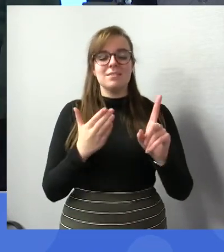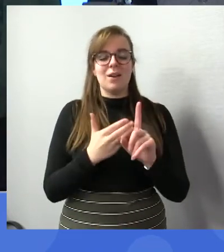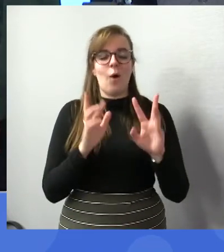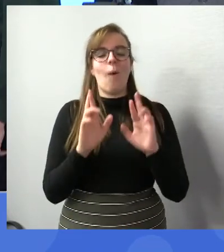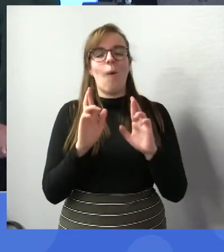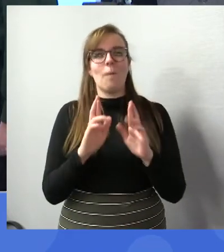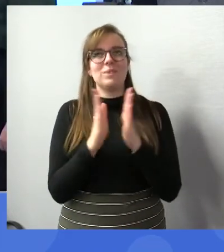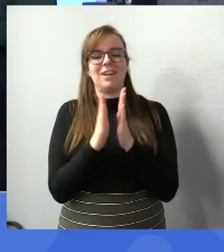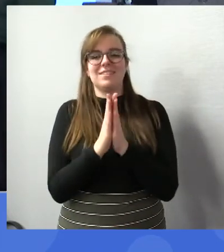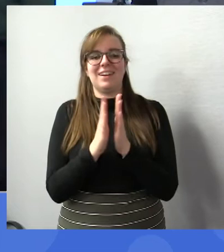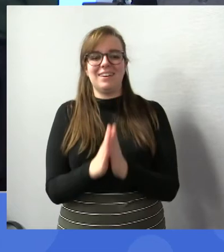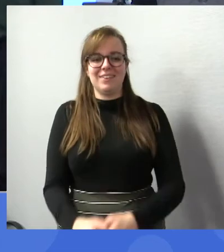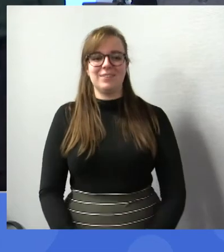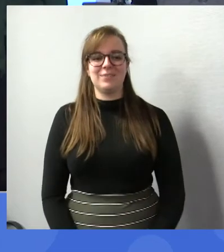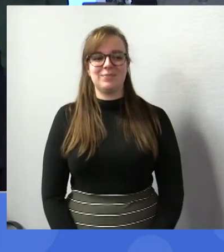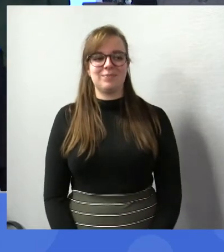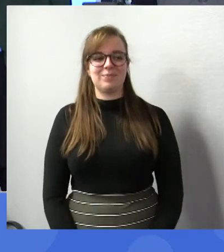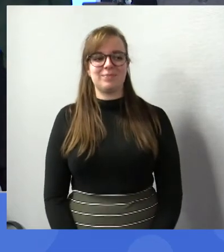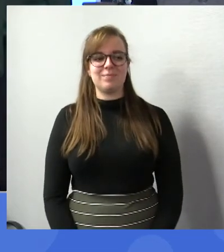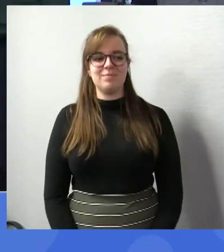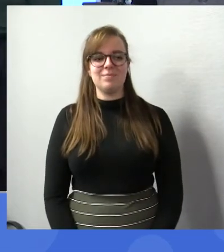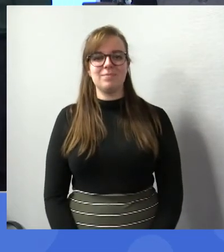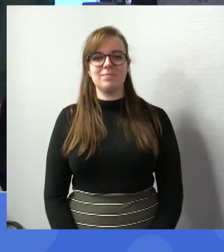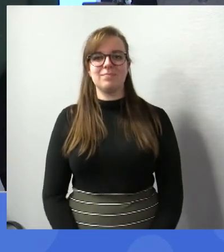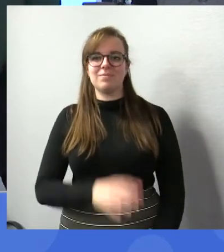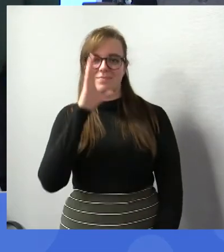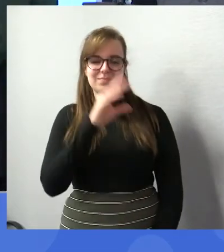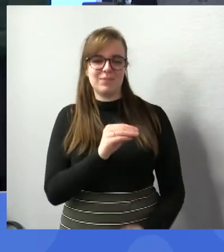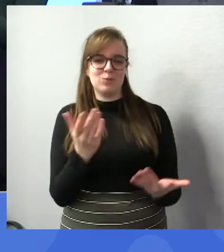but I I have to let you know it is actually still Saturday okay so that's